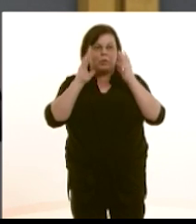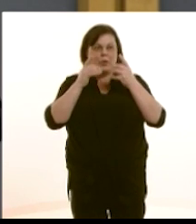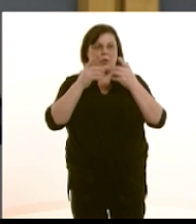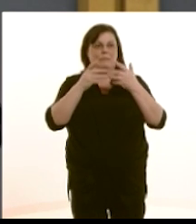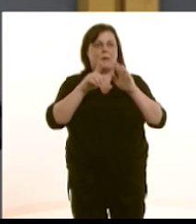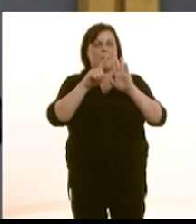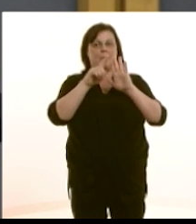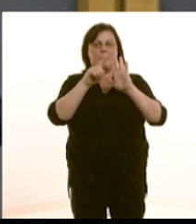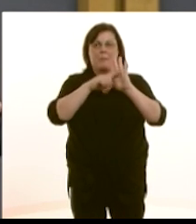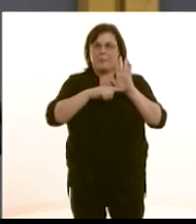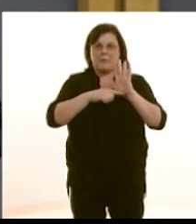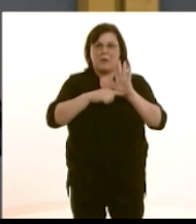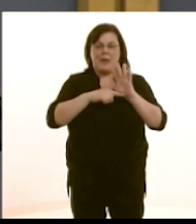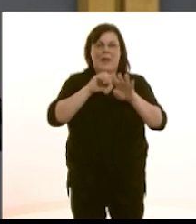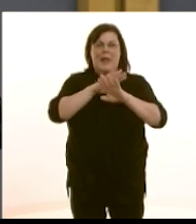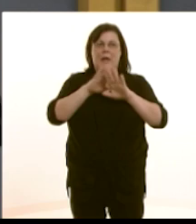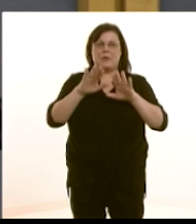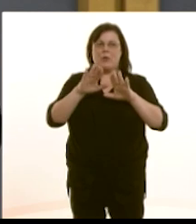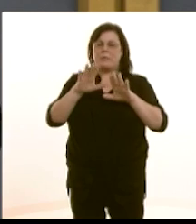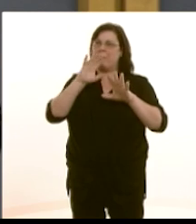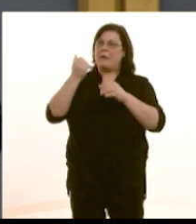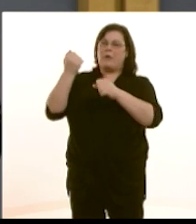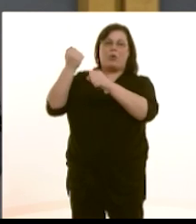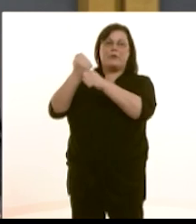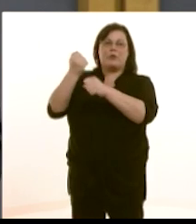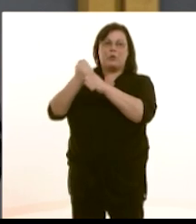the true spirit of the constitution of the Trade Union Bill? Youíre only protecting